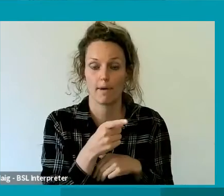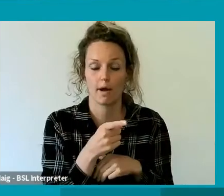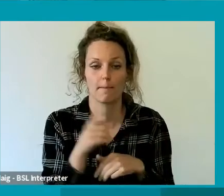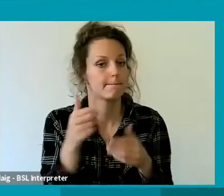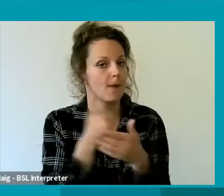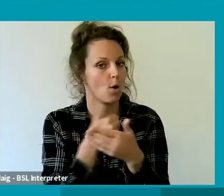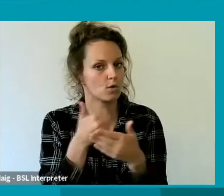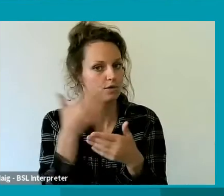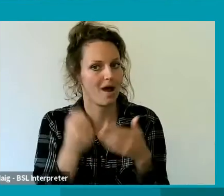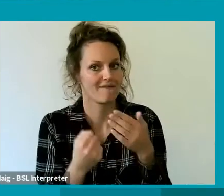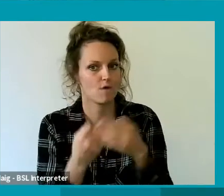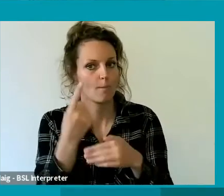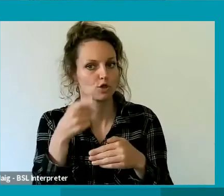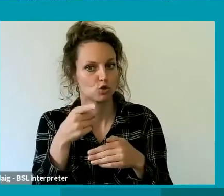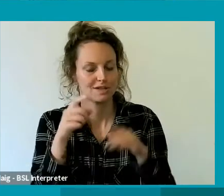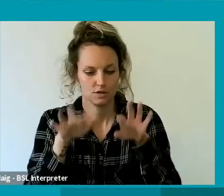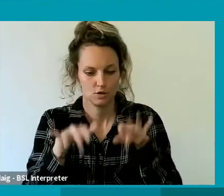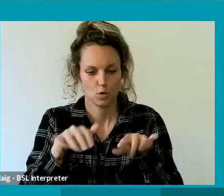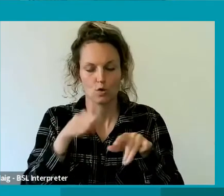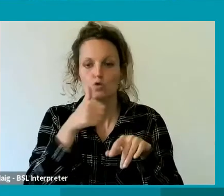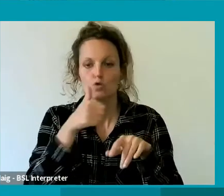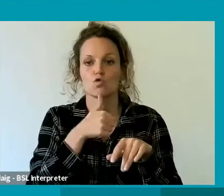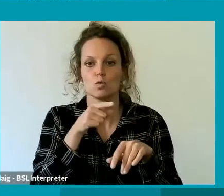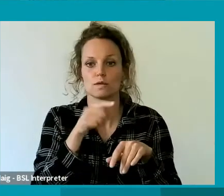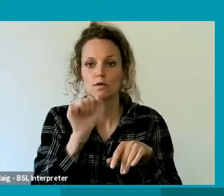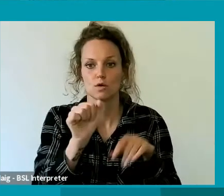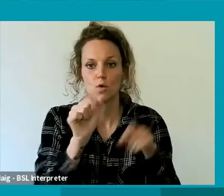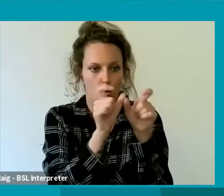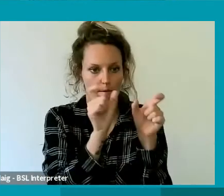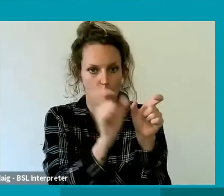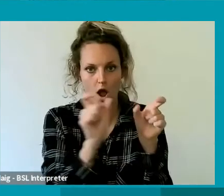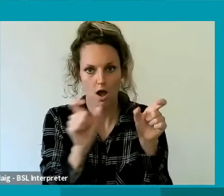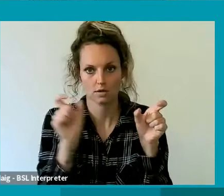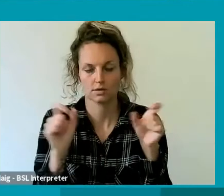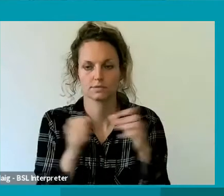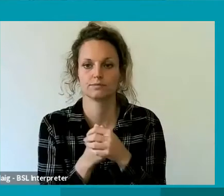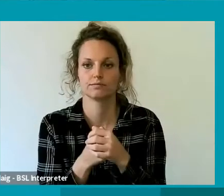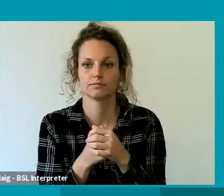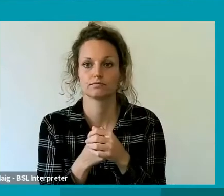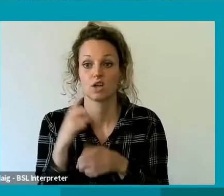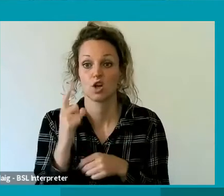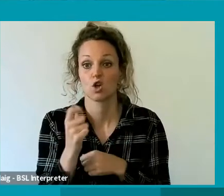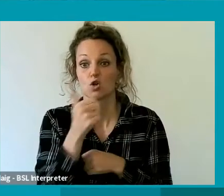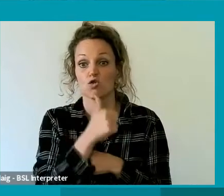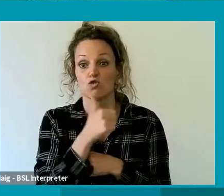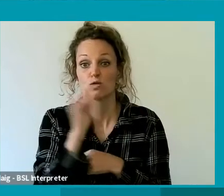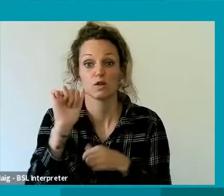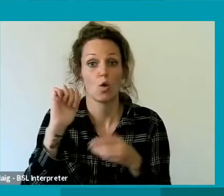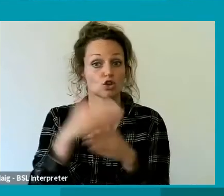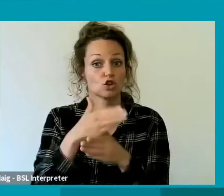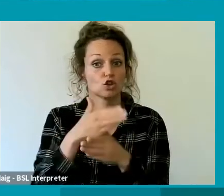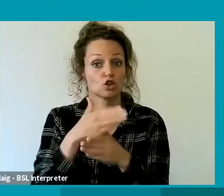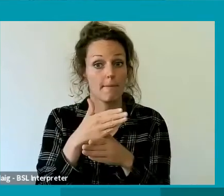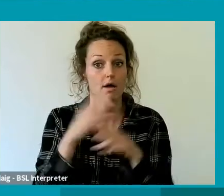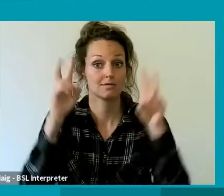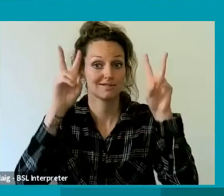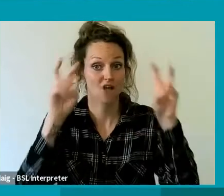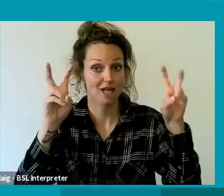Or rather than using your job title, you might want to mention your specialism. You might want to contain a benefit.